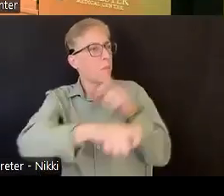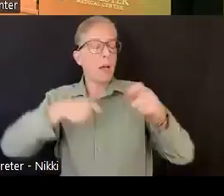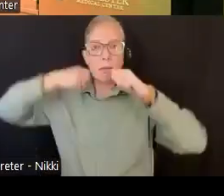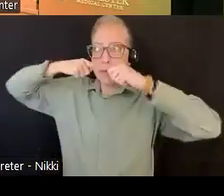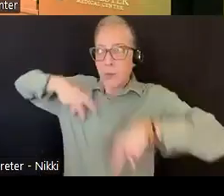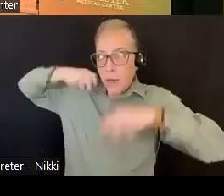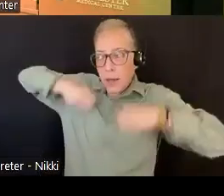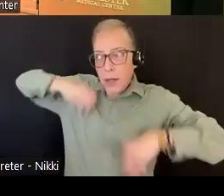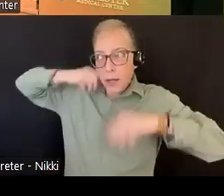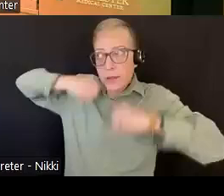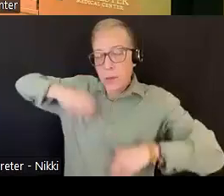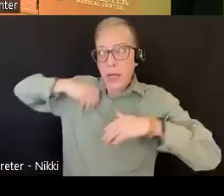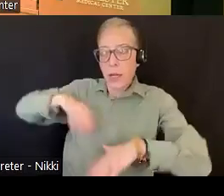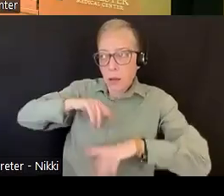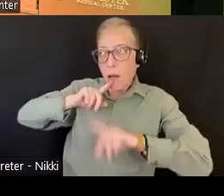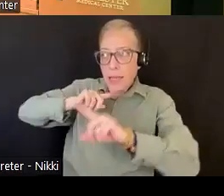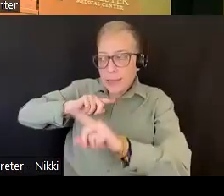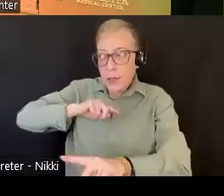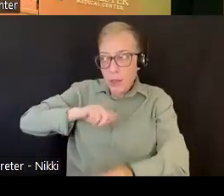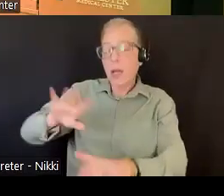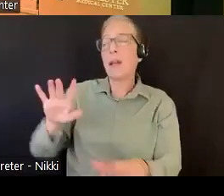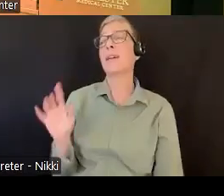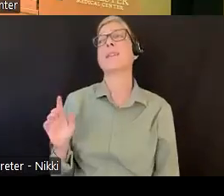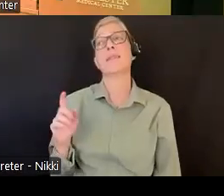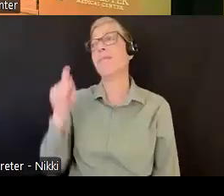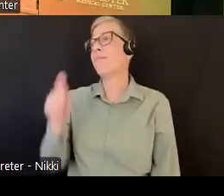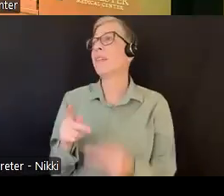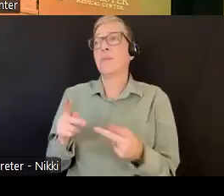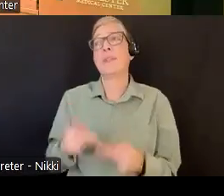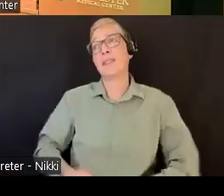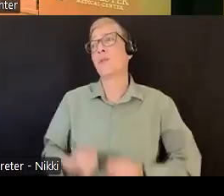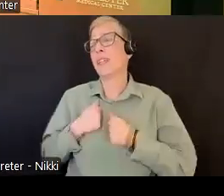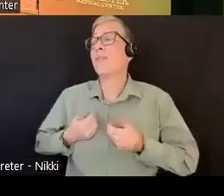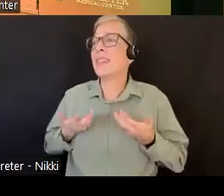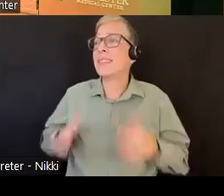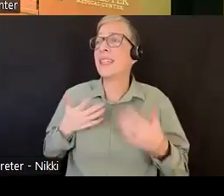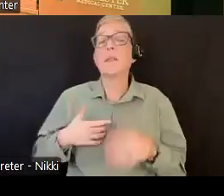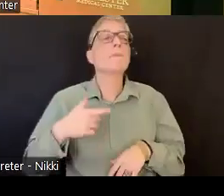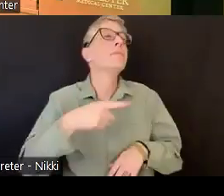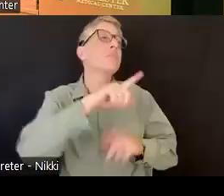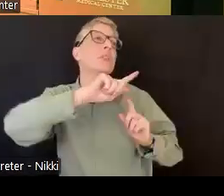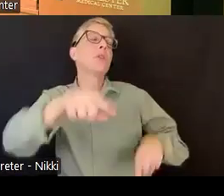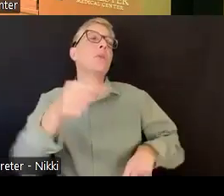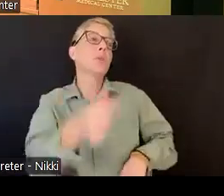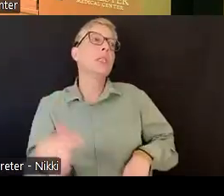like, "All right, I just need a place to live." And they go, "All right, you need to go down to Greensboro." And I go, "Where's Greensboro?" They go, "Just go down to Greensboro." So I